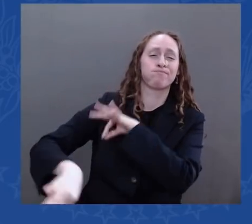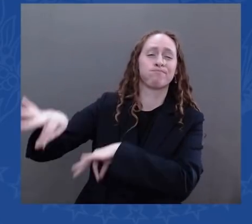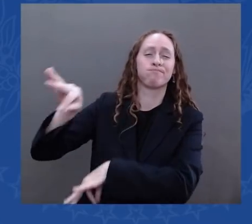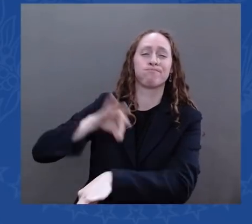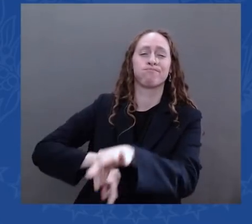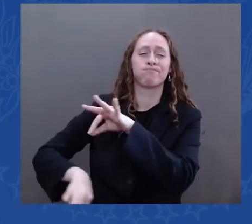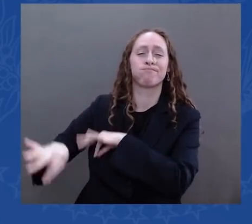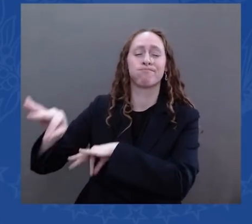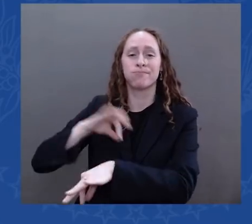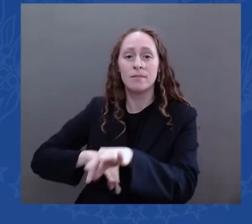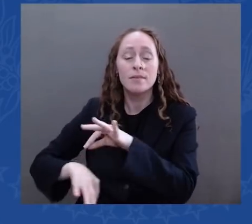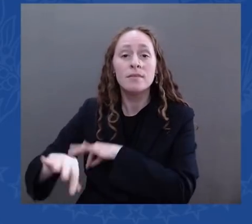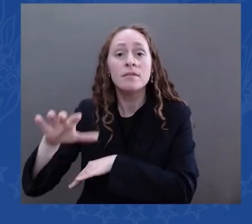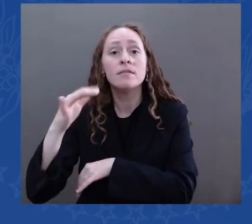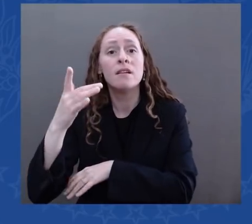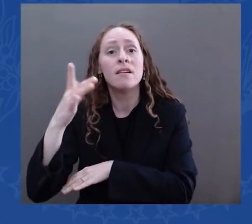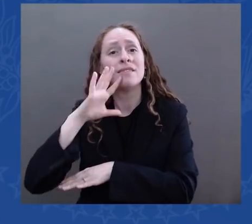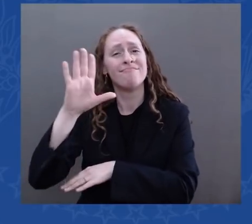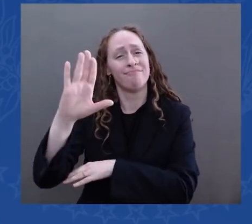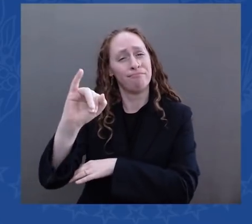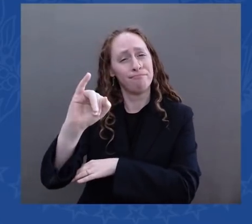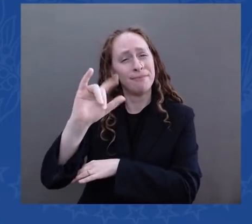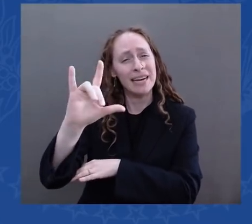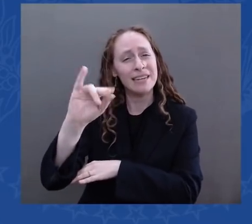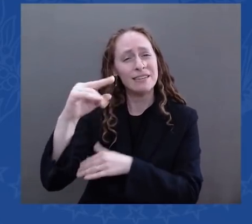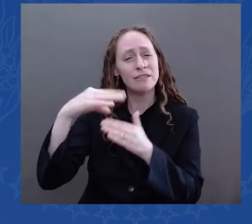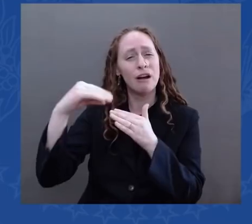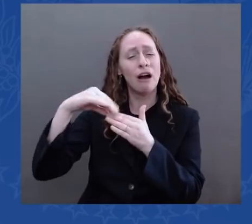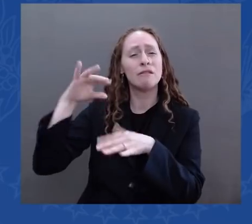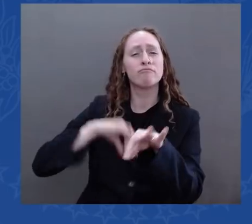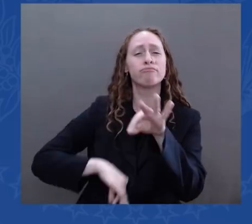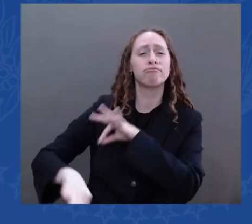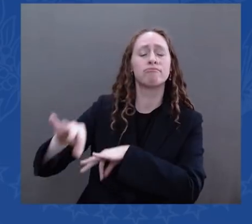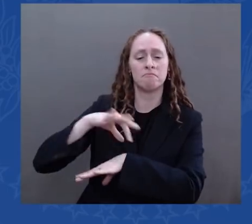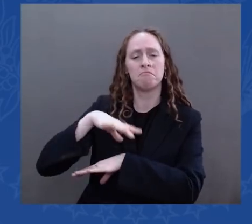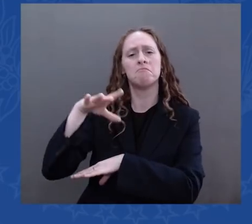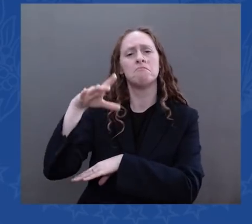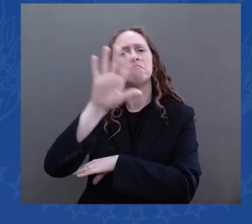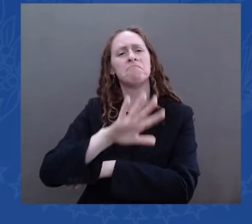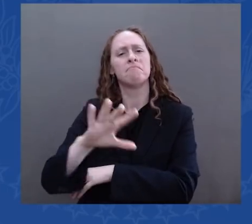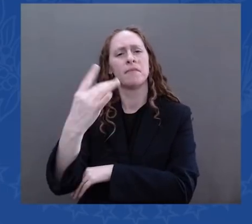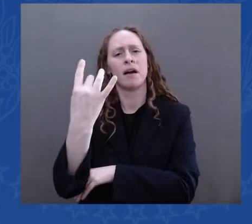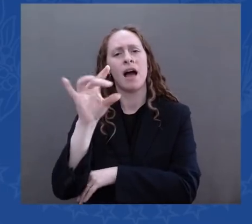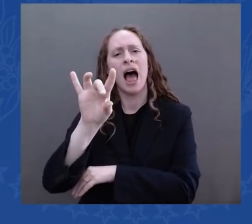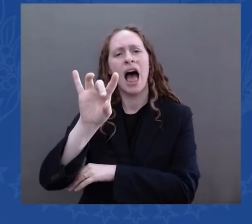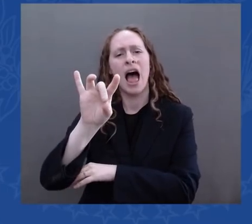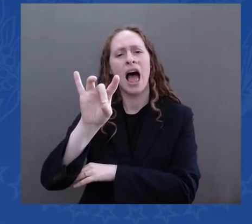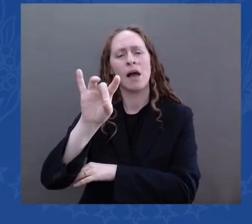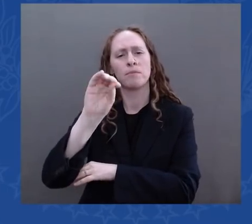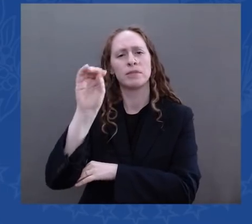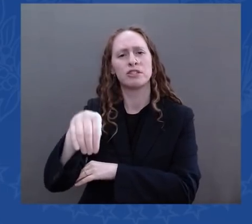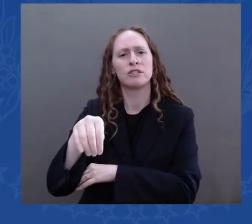on their total income. Eight percent -- that's the average they pay. Now, I'm a capitalist, but just --